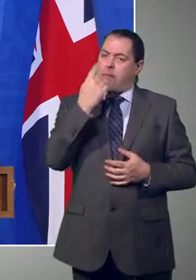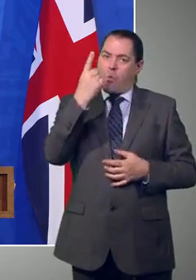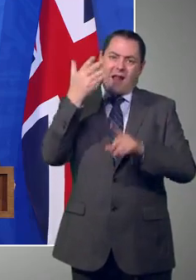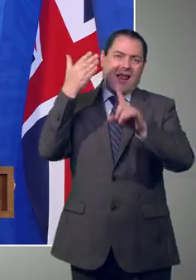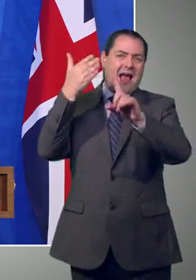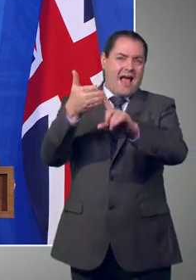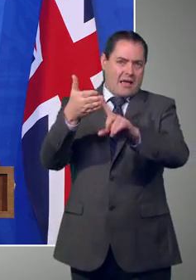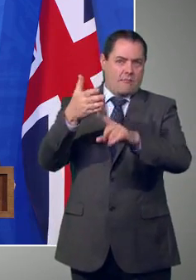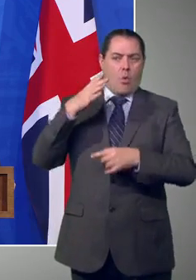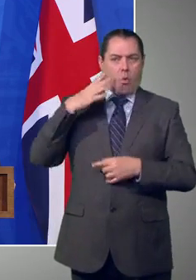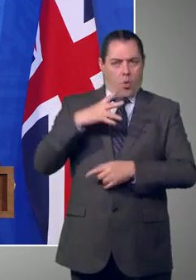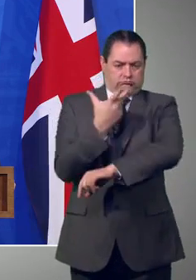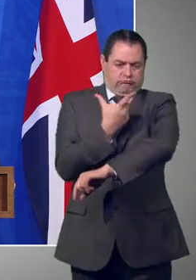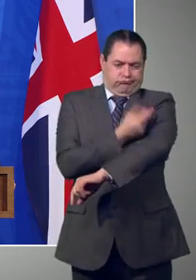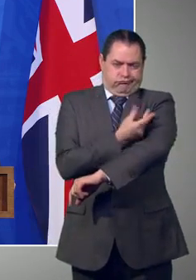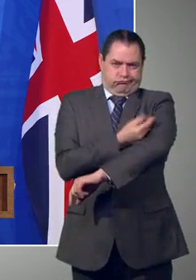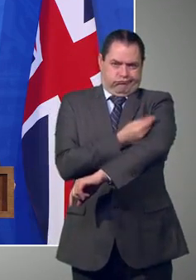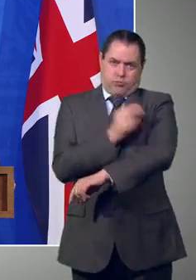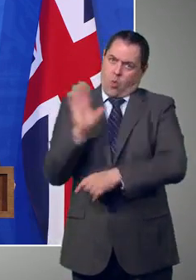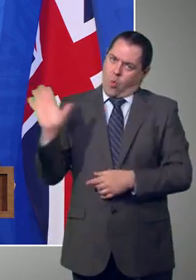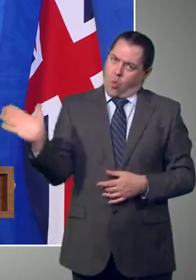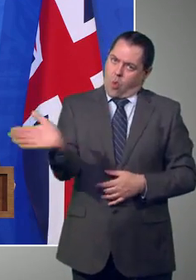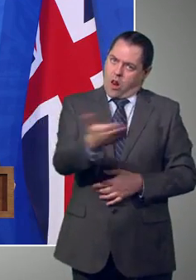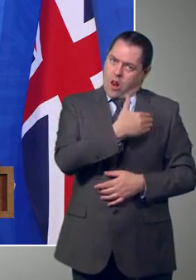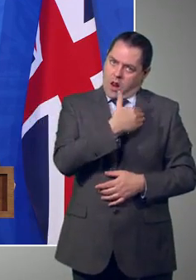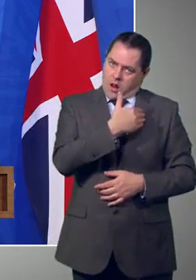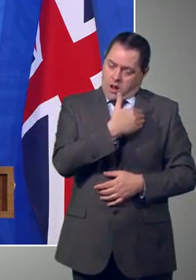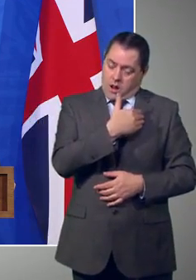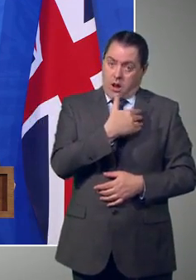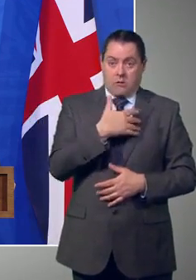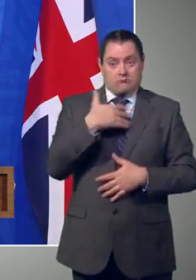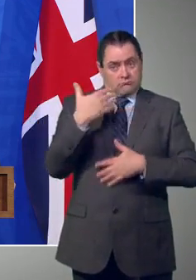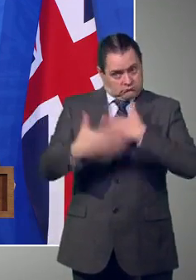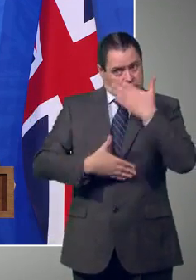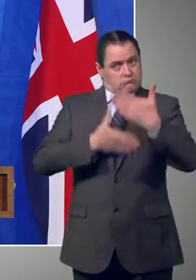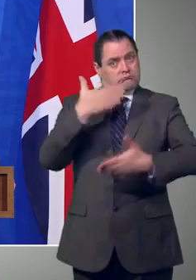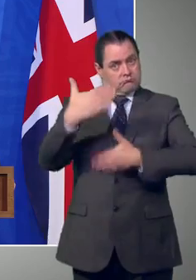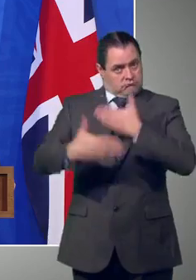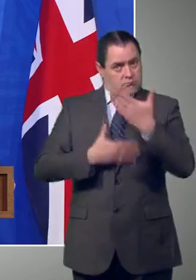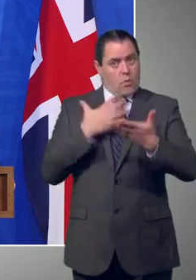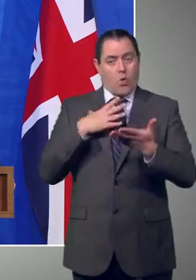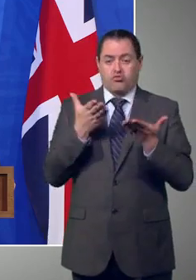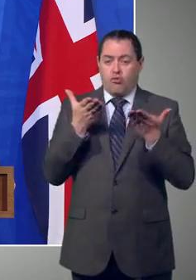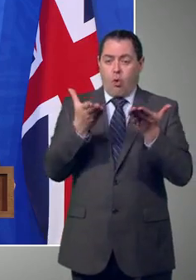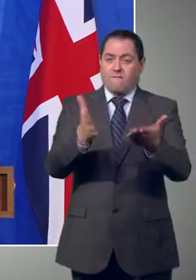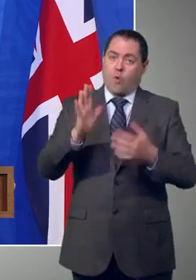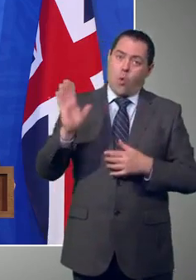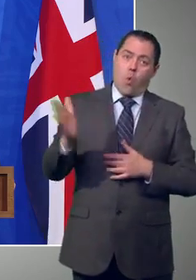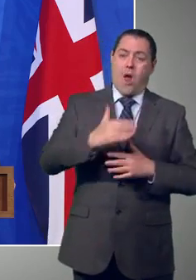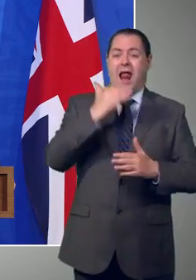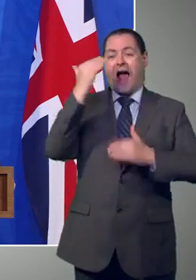the vaccine roll-out done and there our goal. To make sure